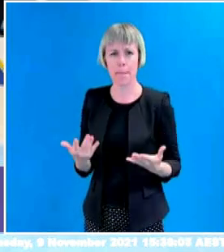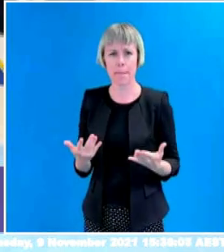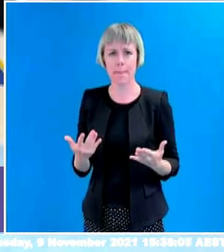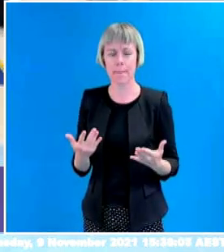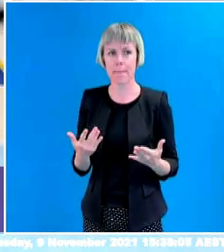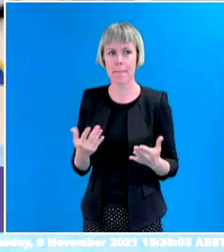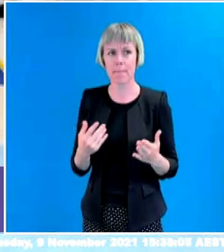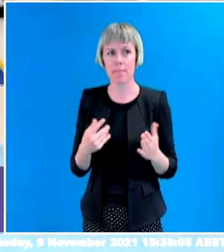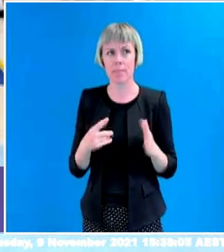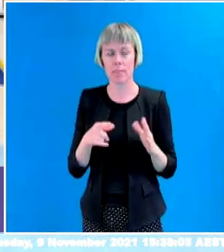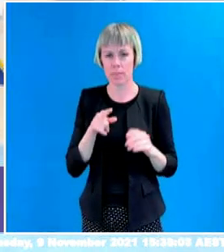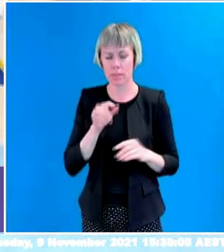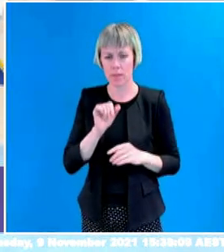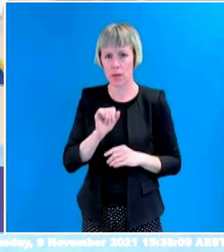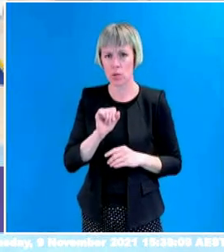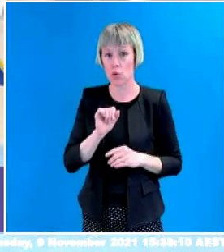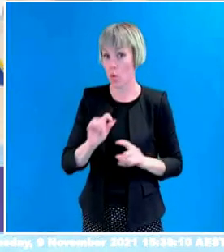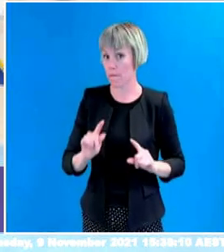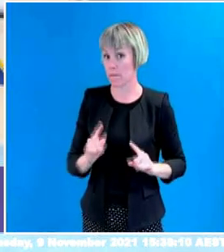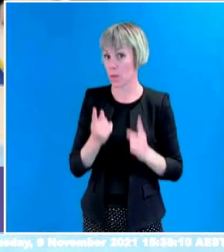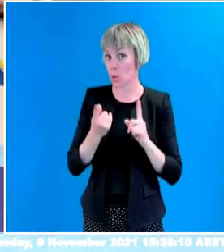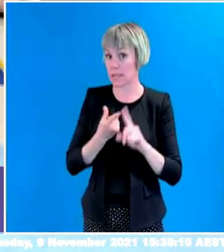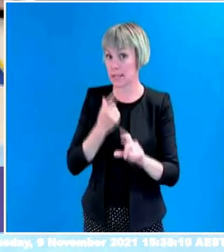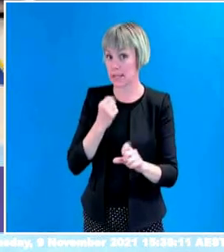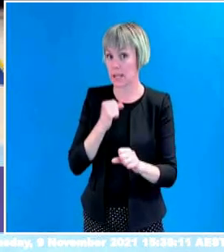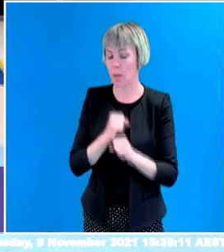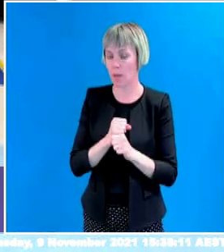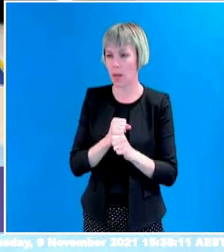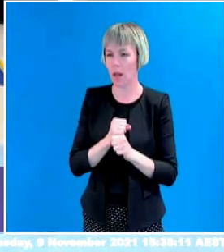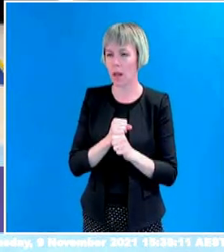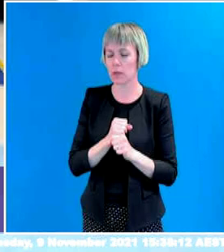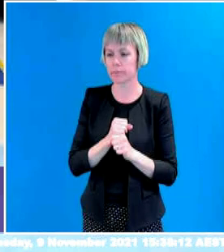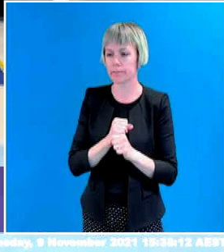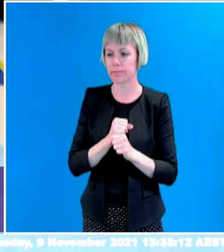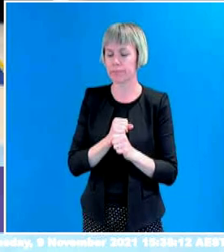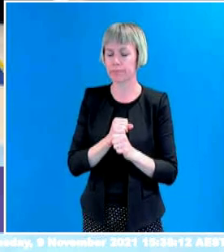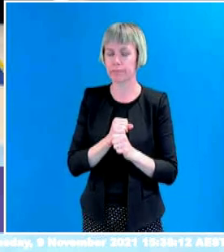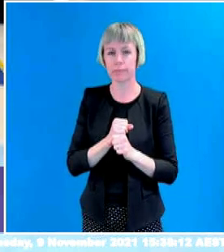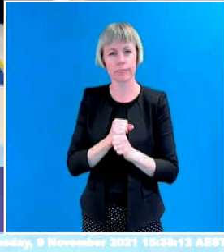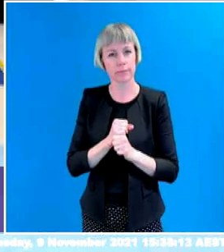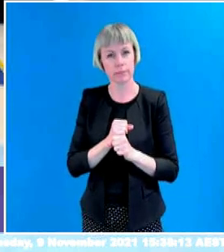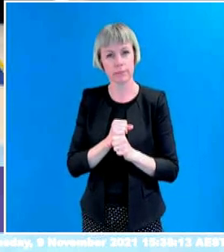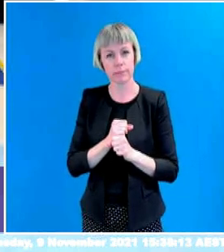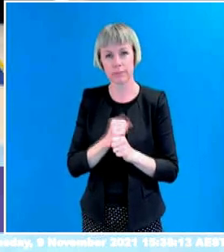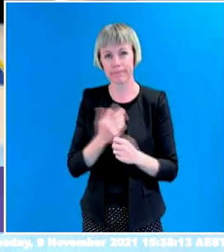in your first example, it's really trying to say,